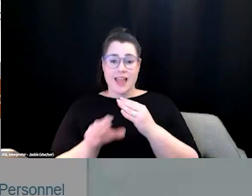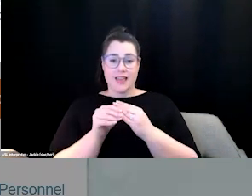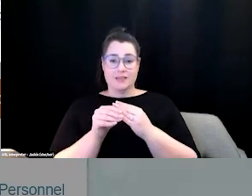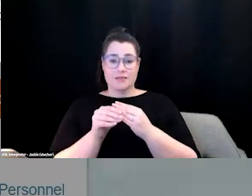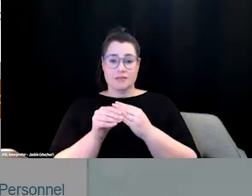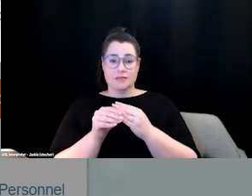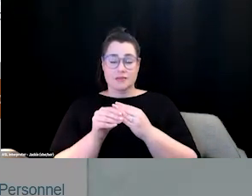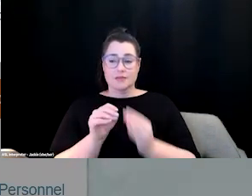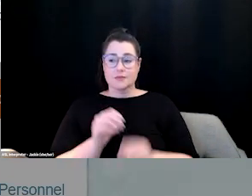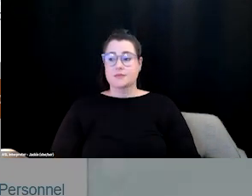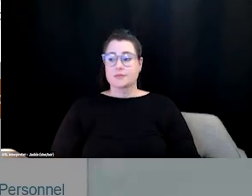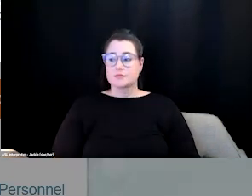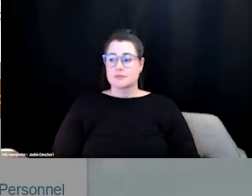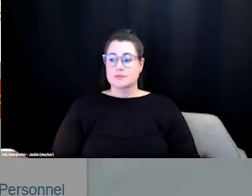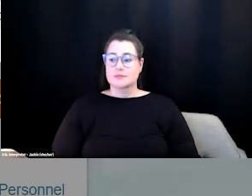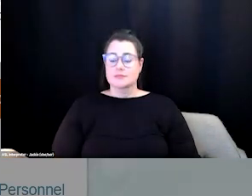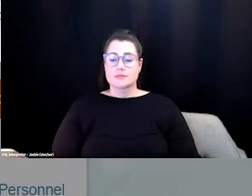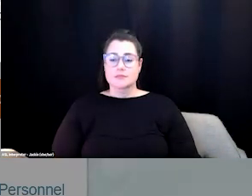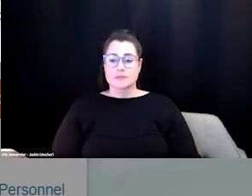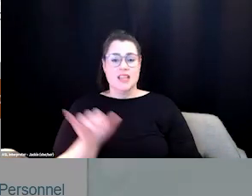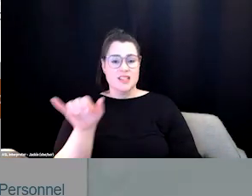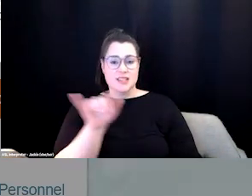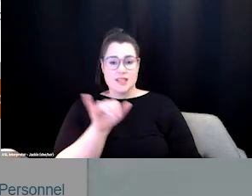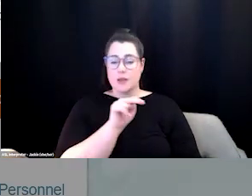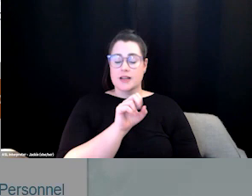So what we will ask for you is the NSF ID or the email address.